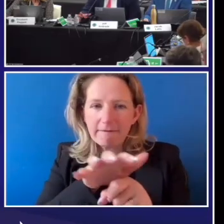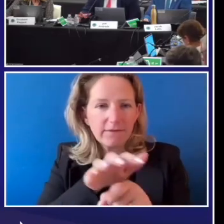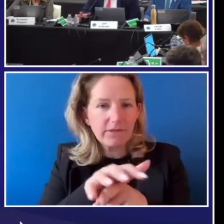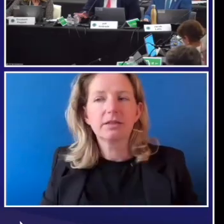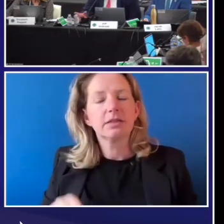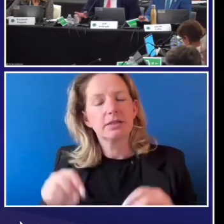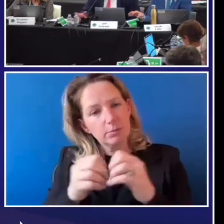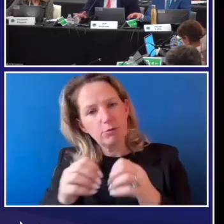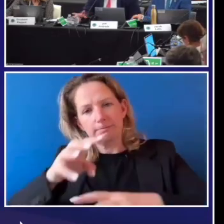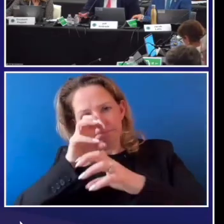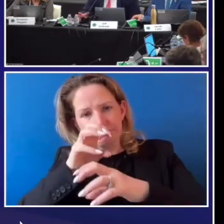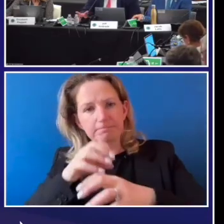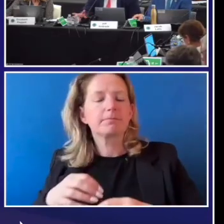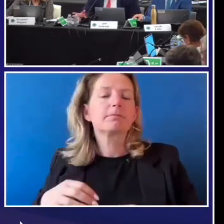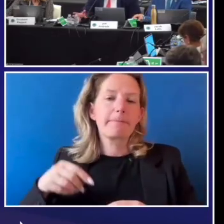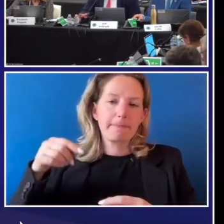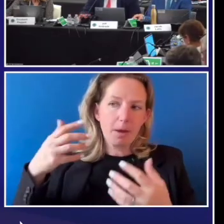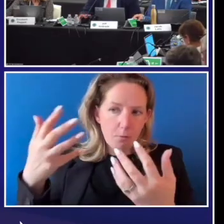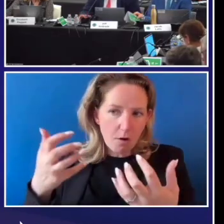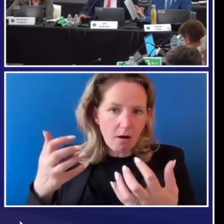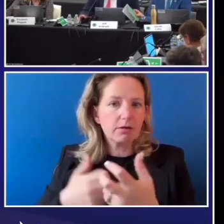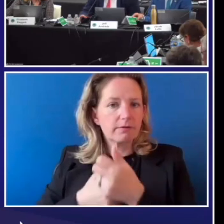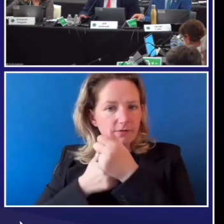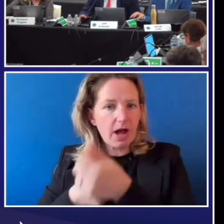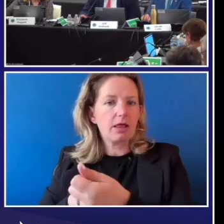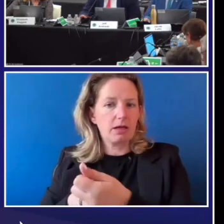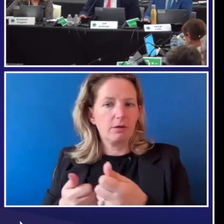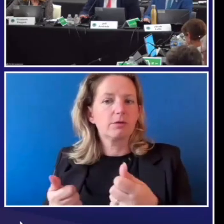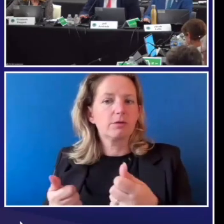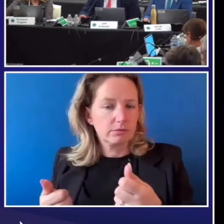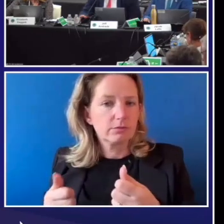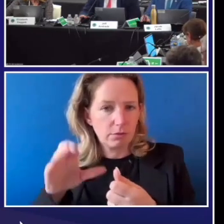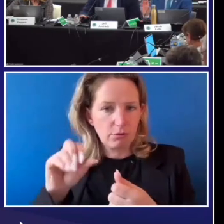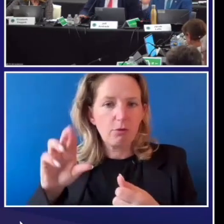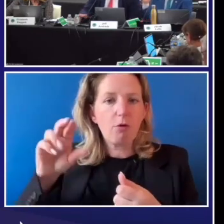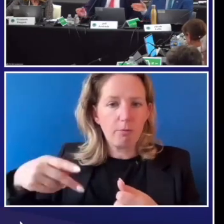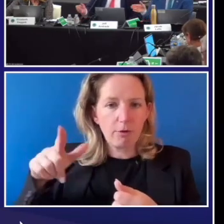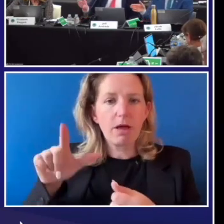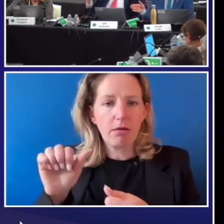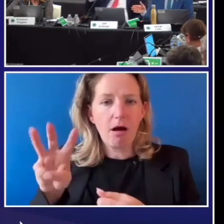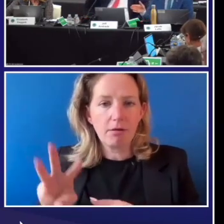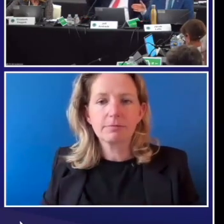align it with the state of the art with regard to corporate law. Jake, please. And I think I follow the question now.